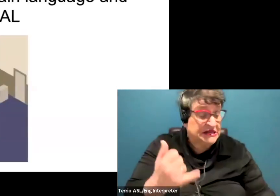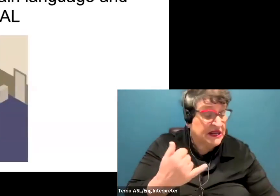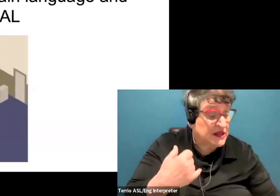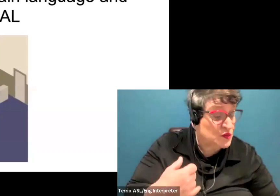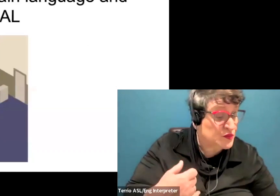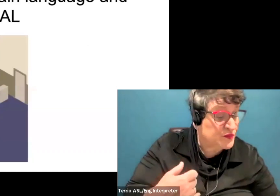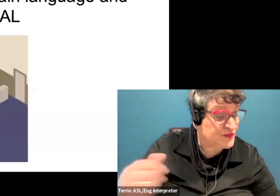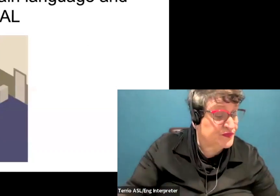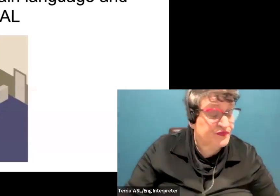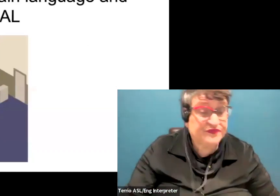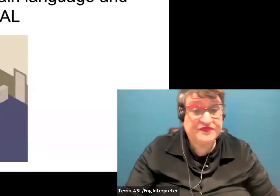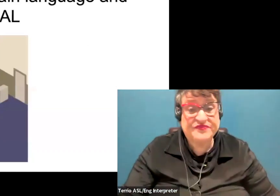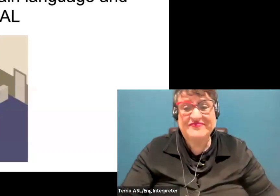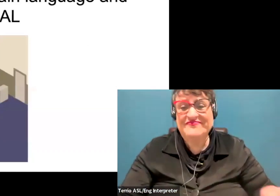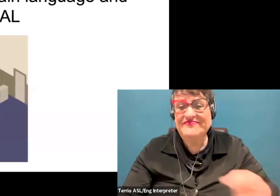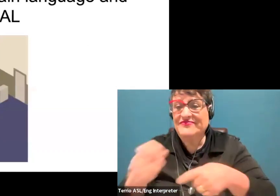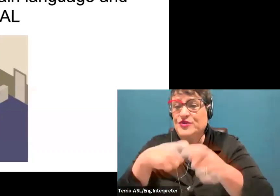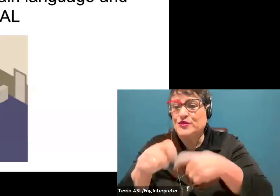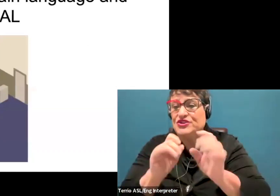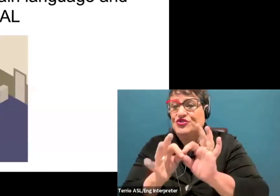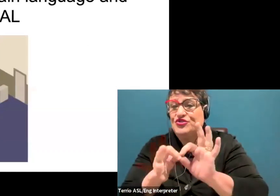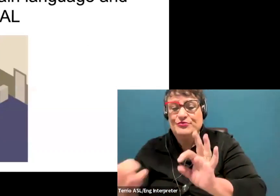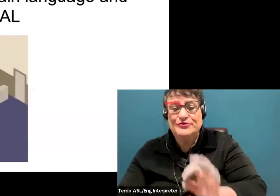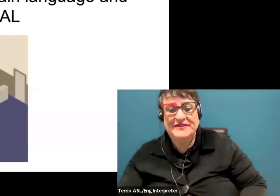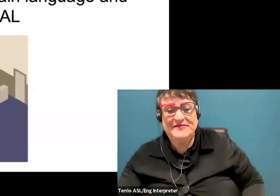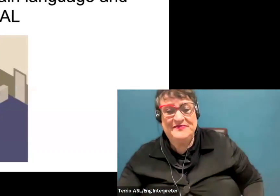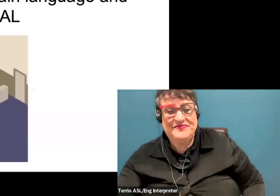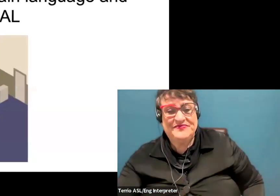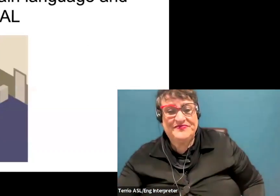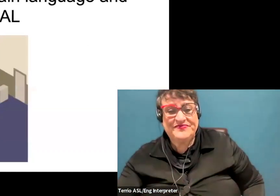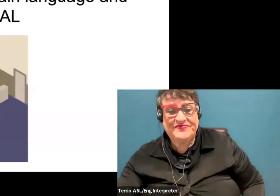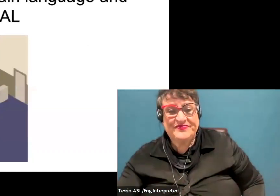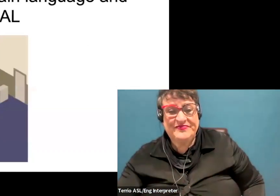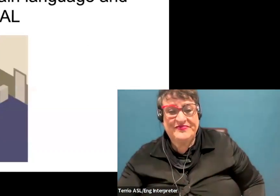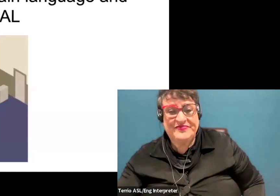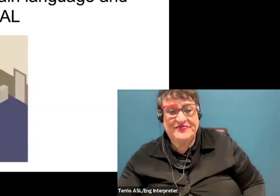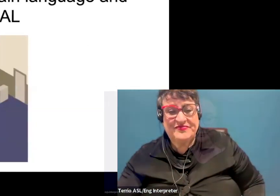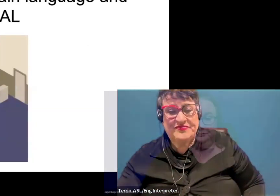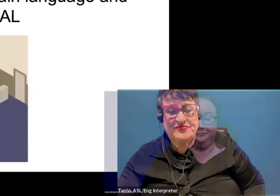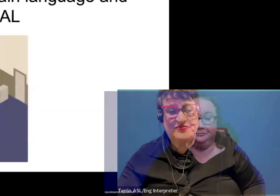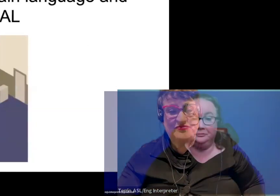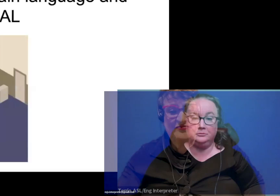the fundamental alteration and cost piece, is one of the reasons